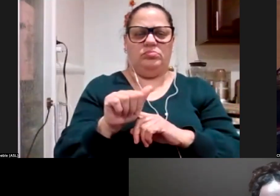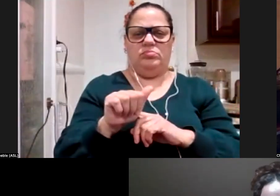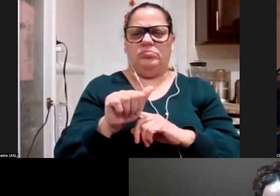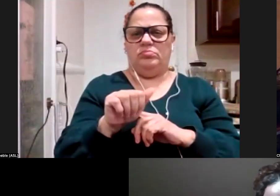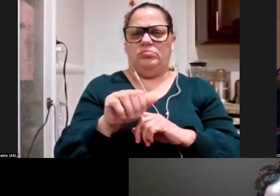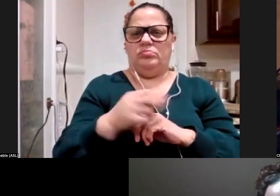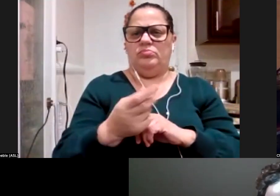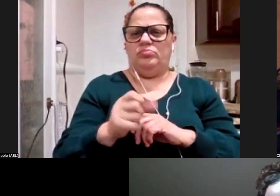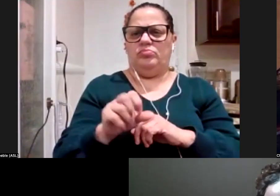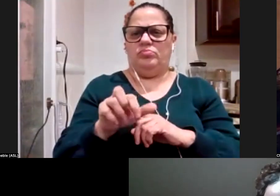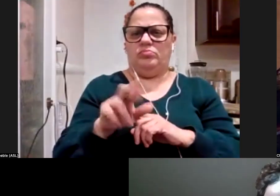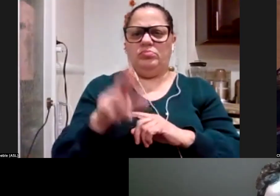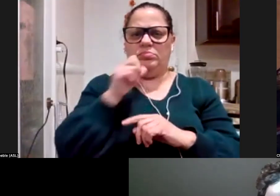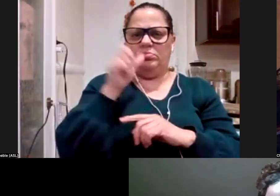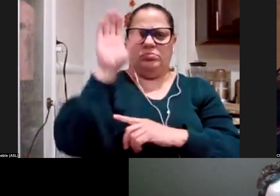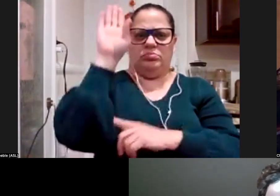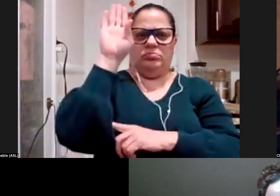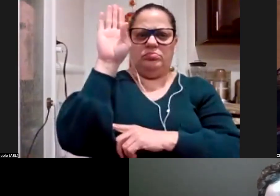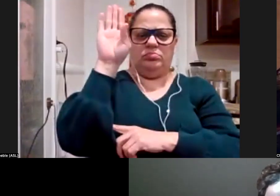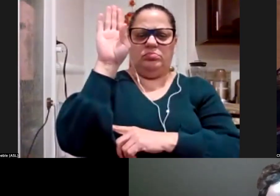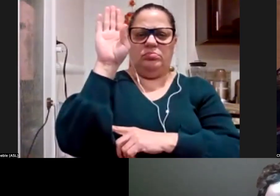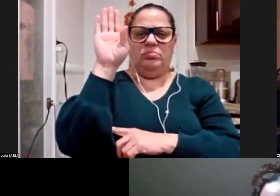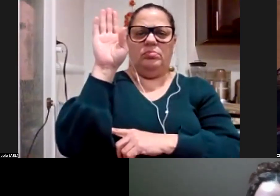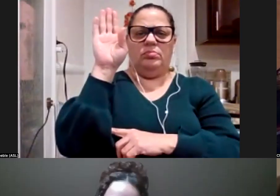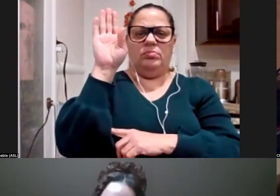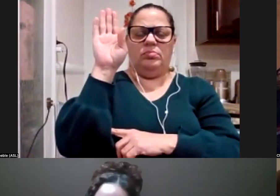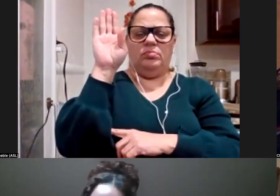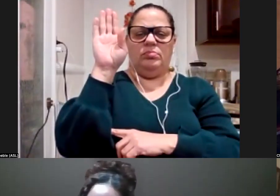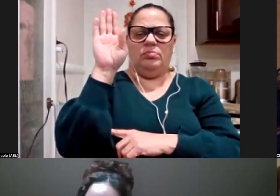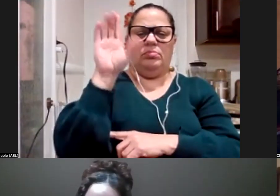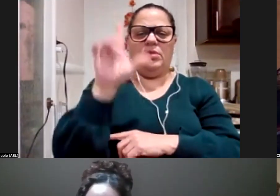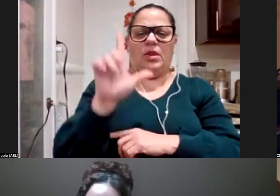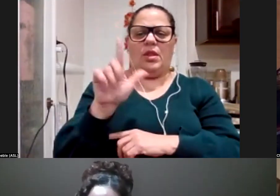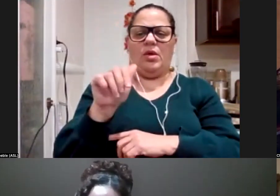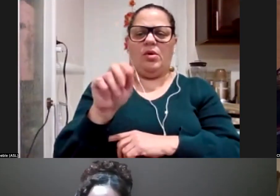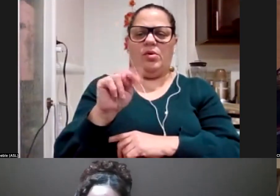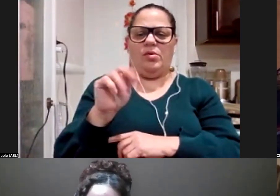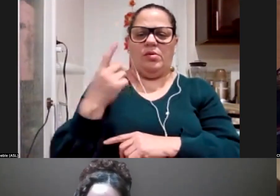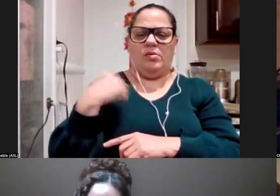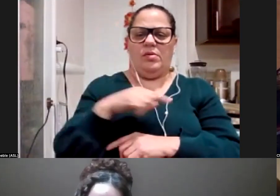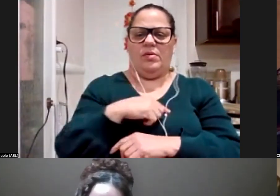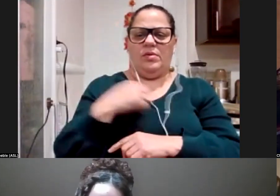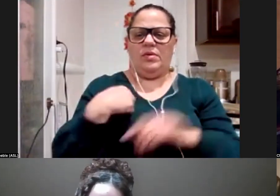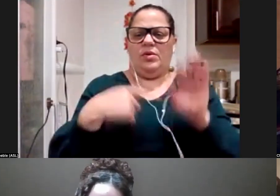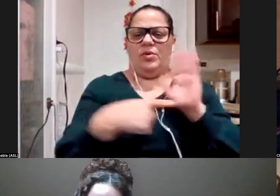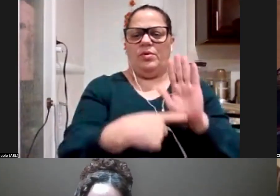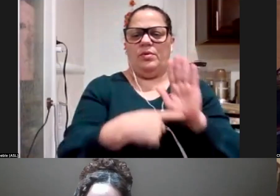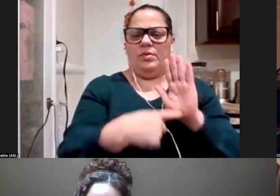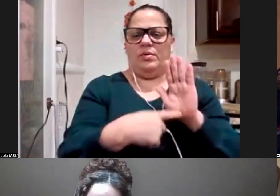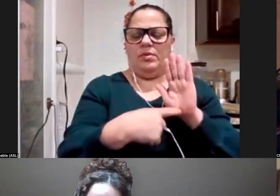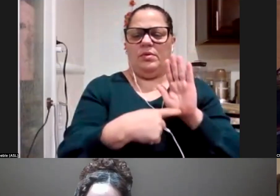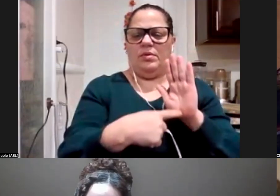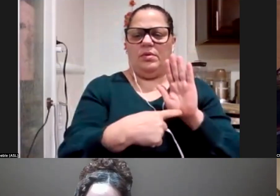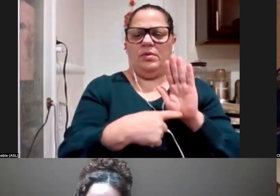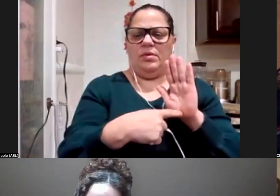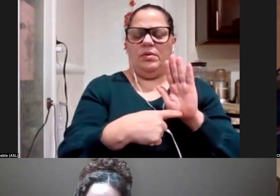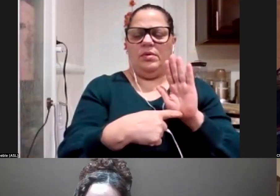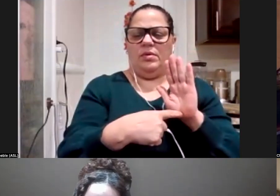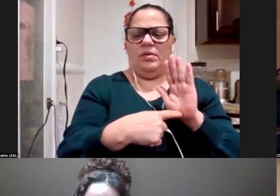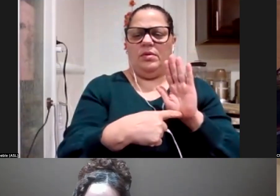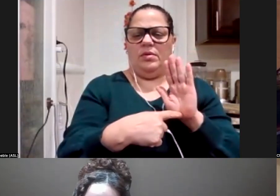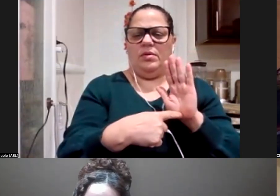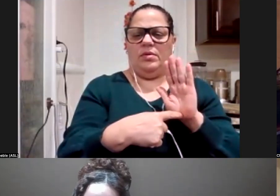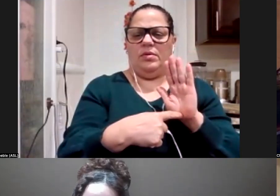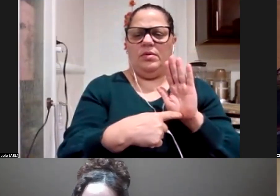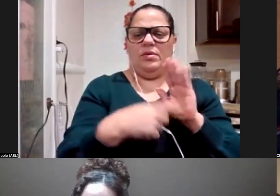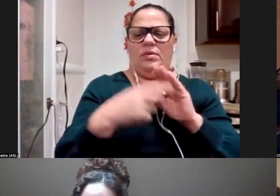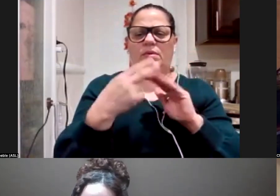know how to raise his hand, is Lois Curtis in any way represented at the Henry Viscardi